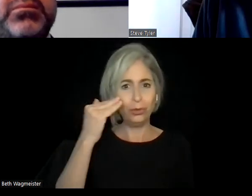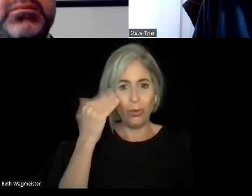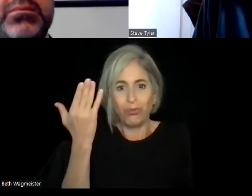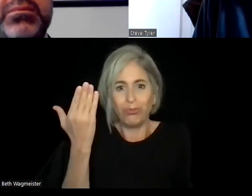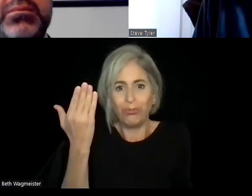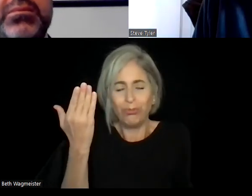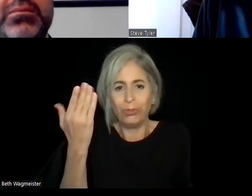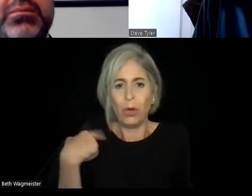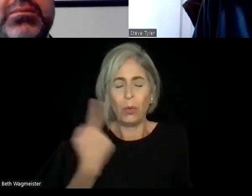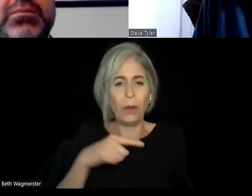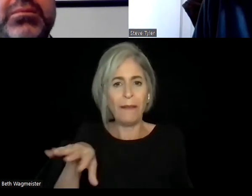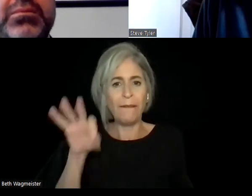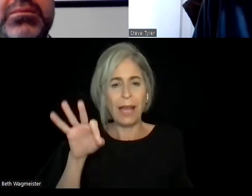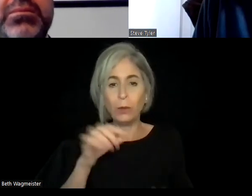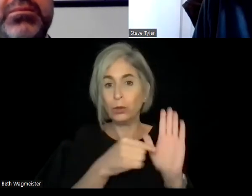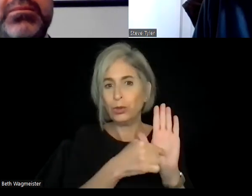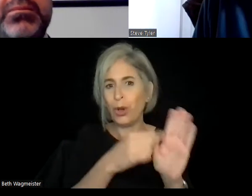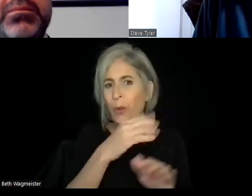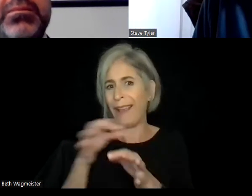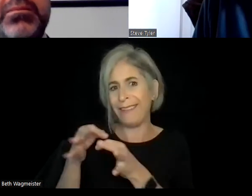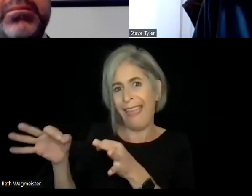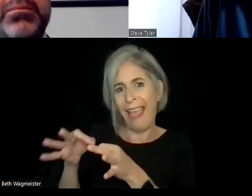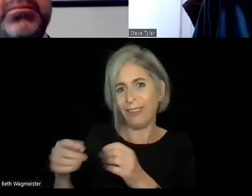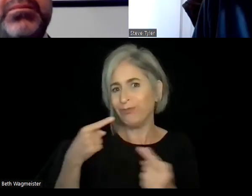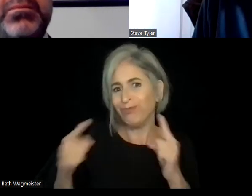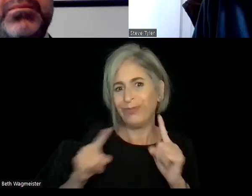how different it could be because they're not armed -- they don't have